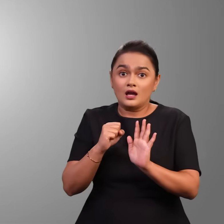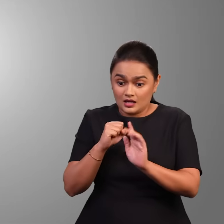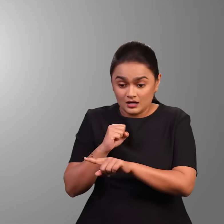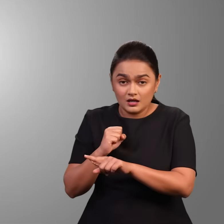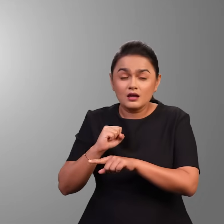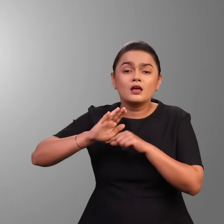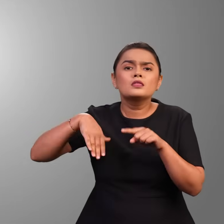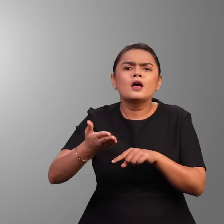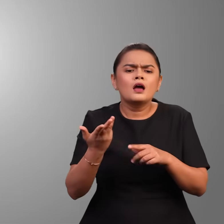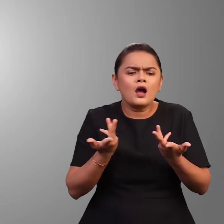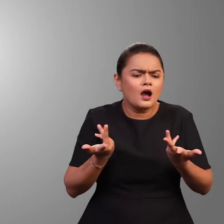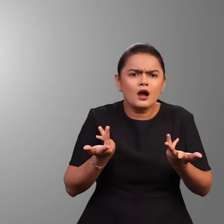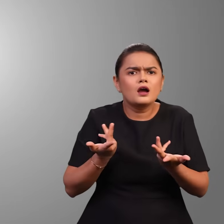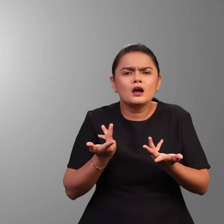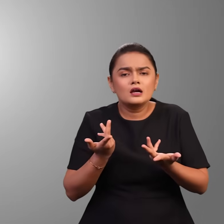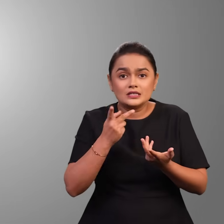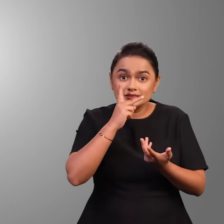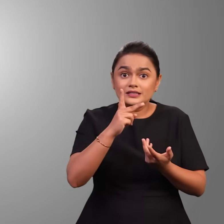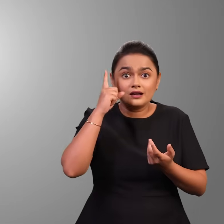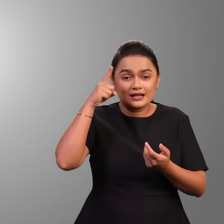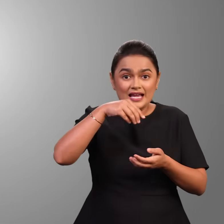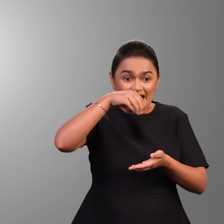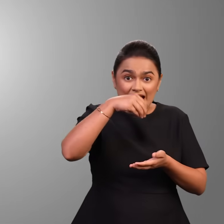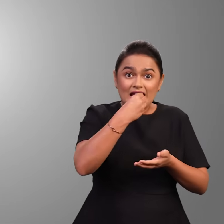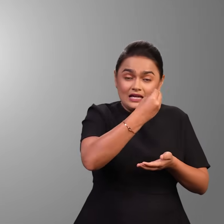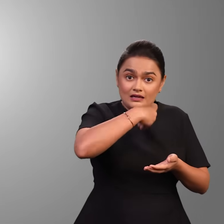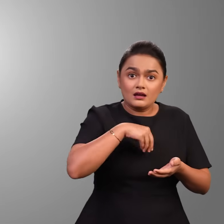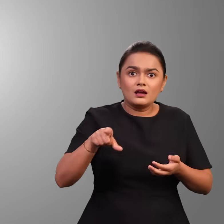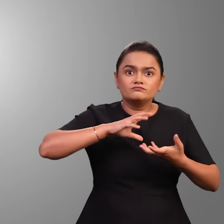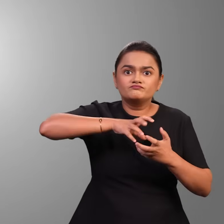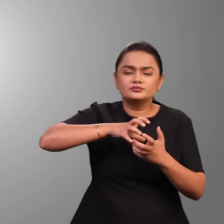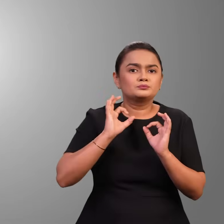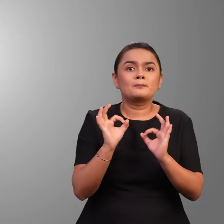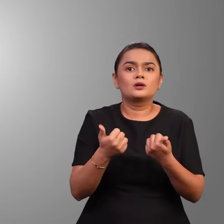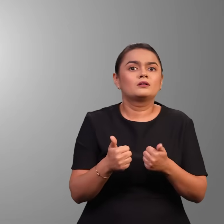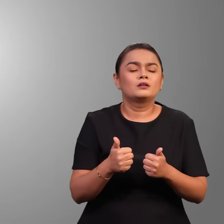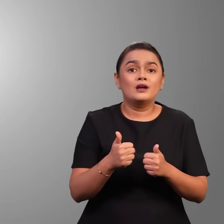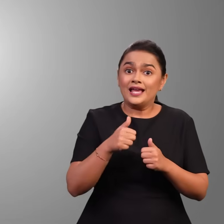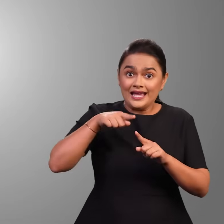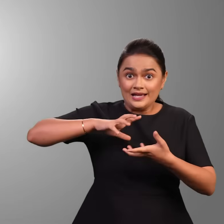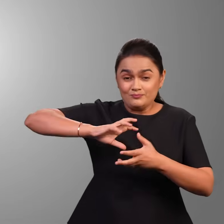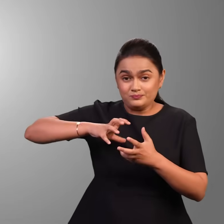What happens now? What happens is, sugar is not effectively broken down. And because of that,